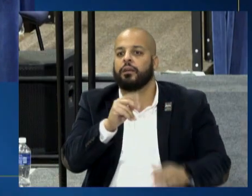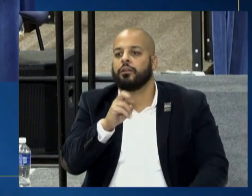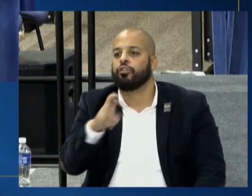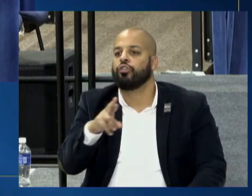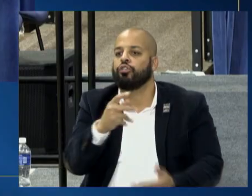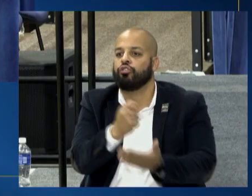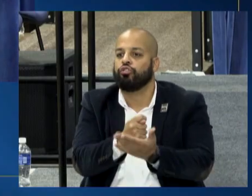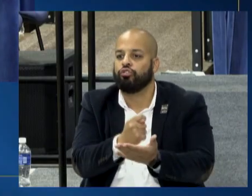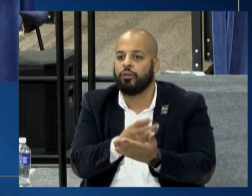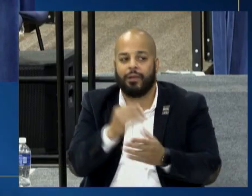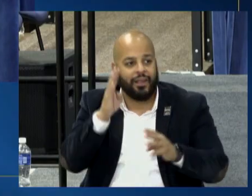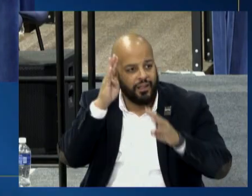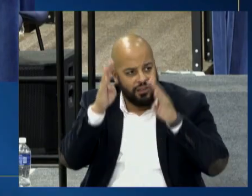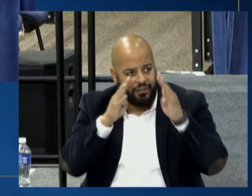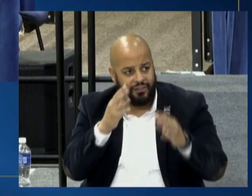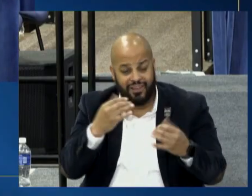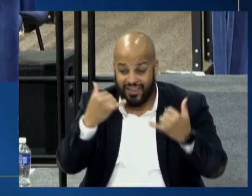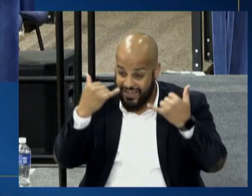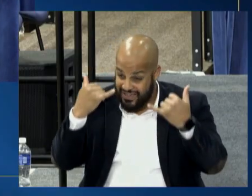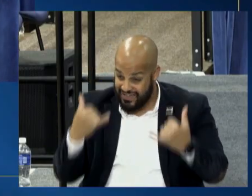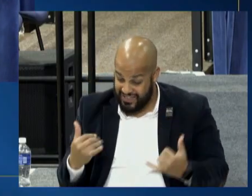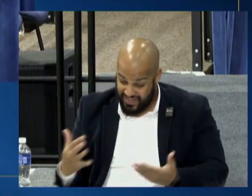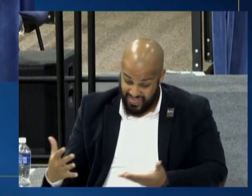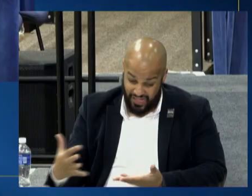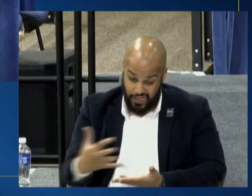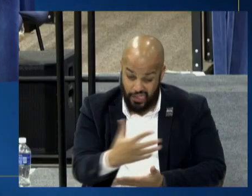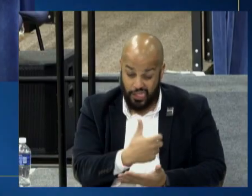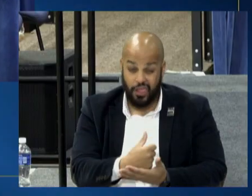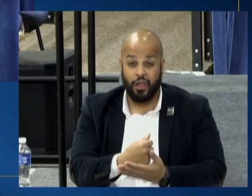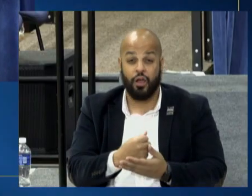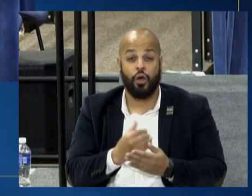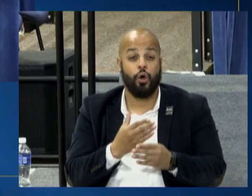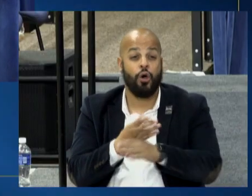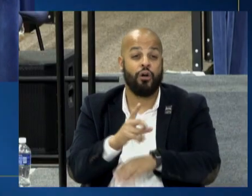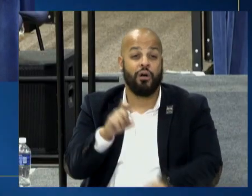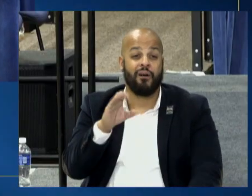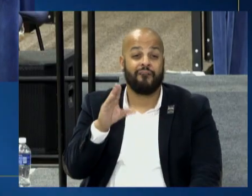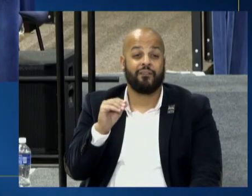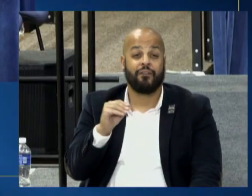And it now boasts over 150 member organizations, which is a testament to the dedication and